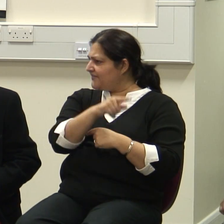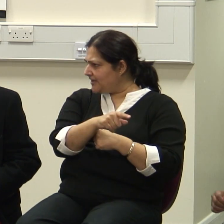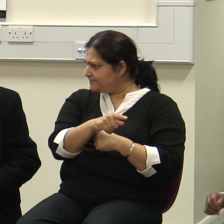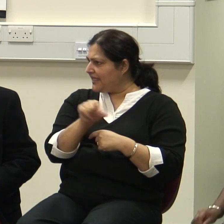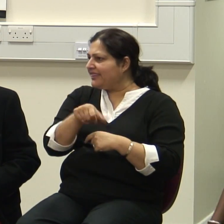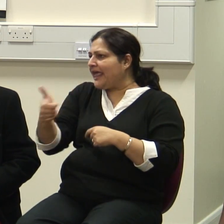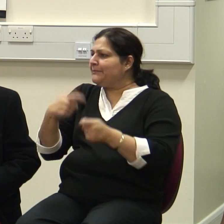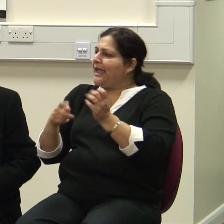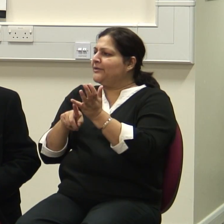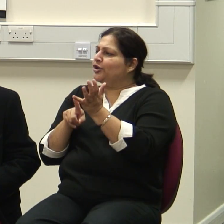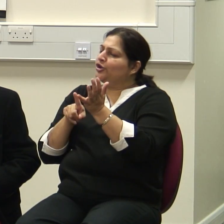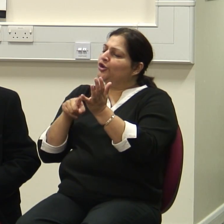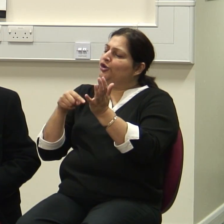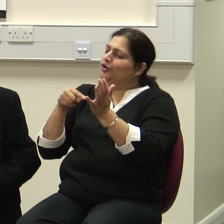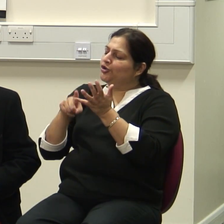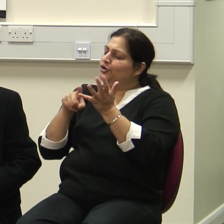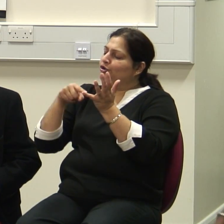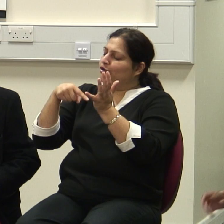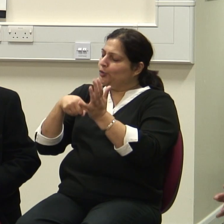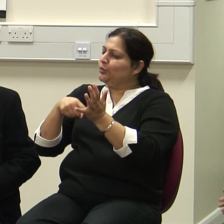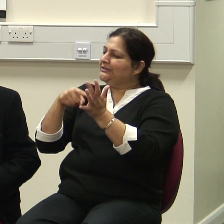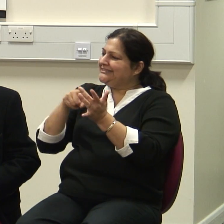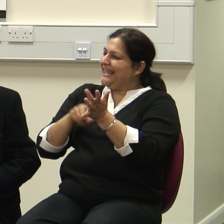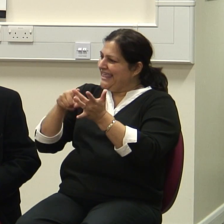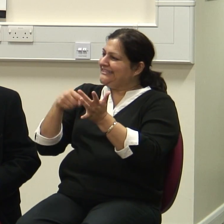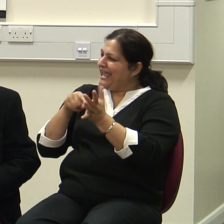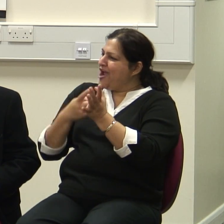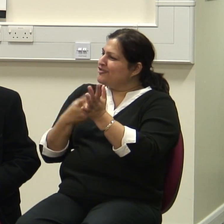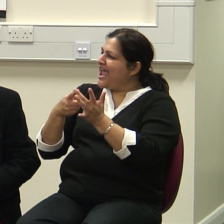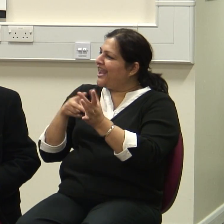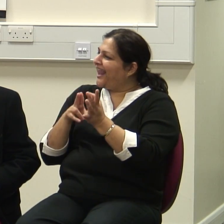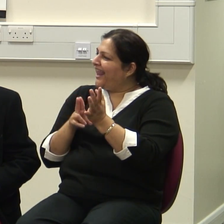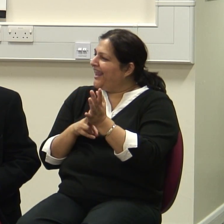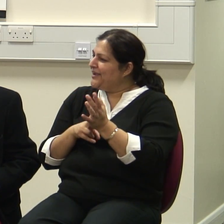John Stuart Mill, he is very famous for saying that society – and this pertains